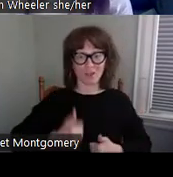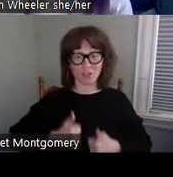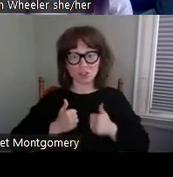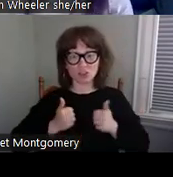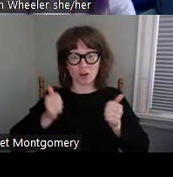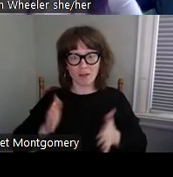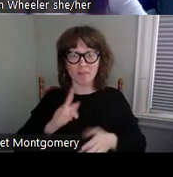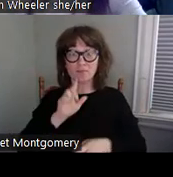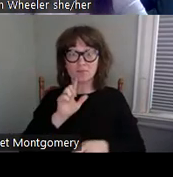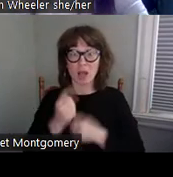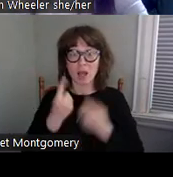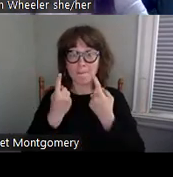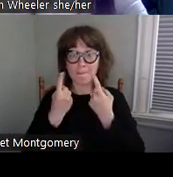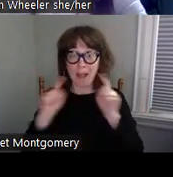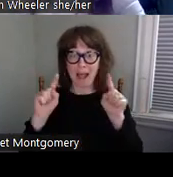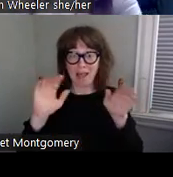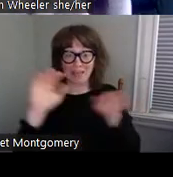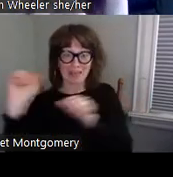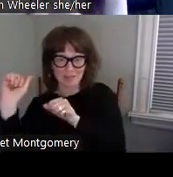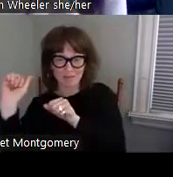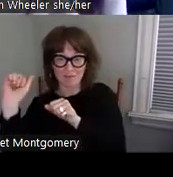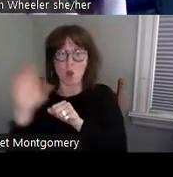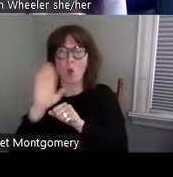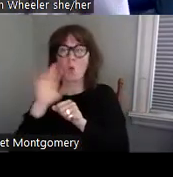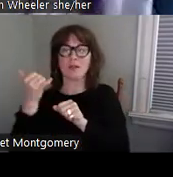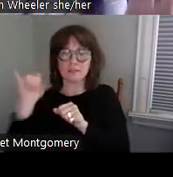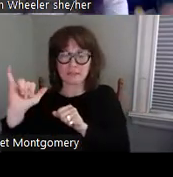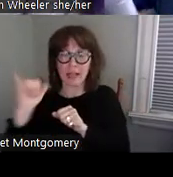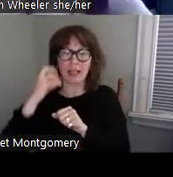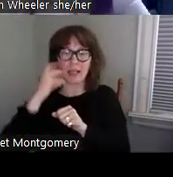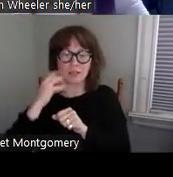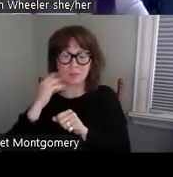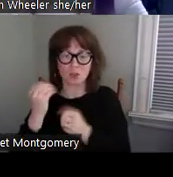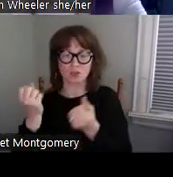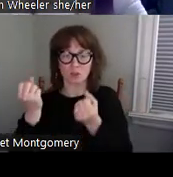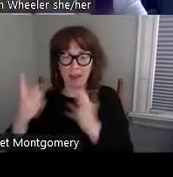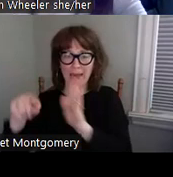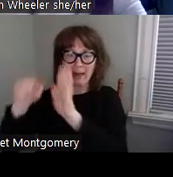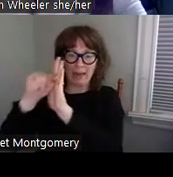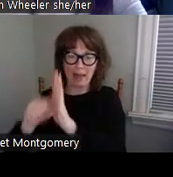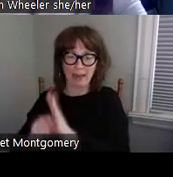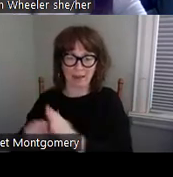from these or continue to be even after they left, including abuse, litigation or legal